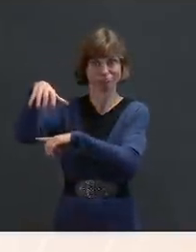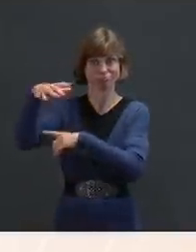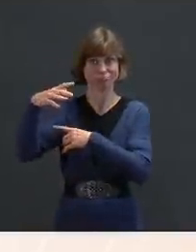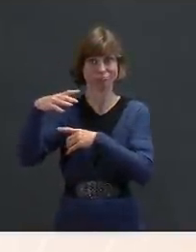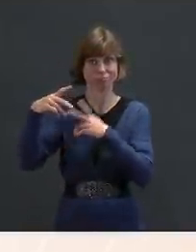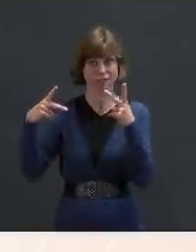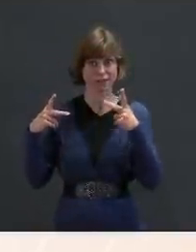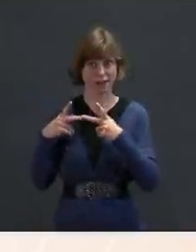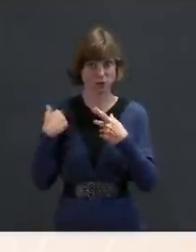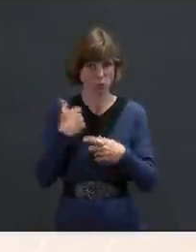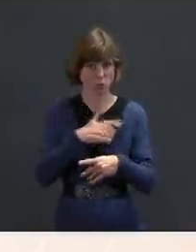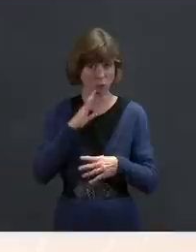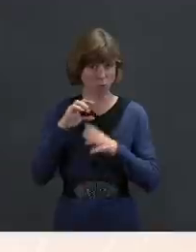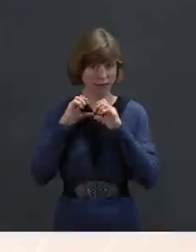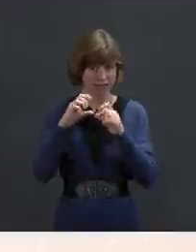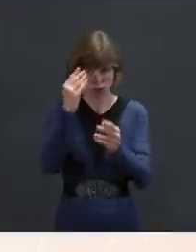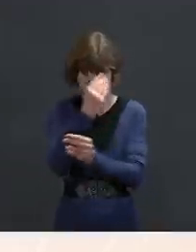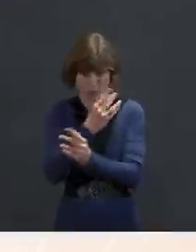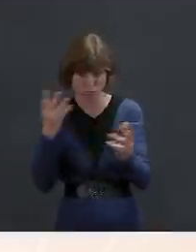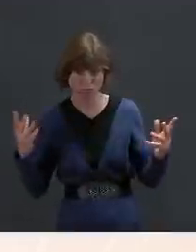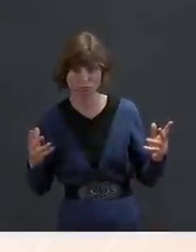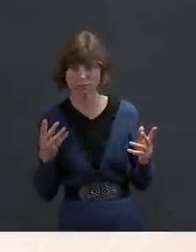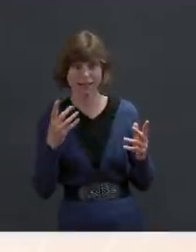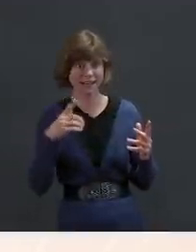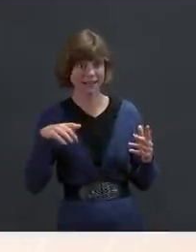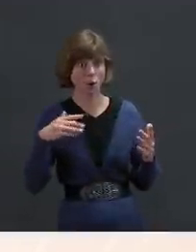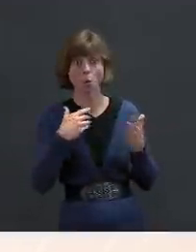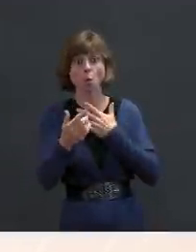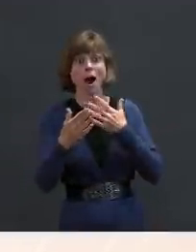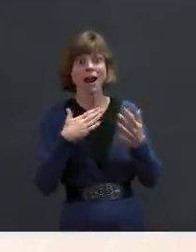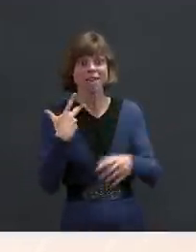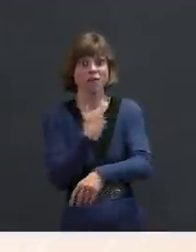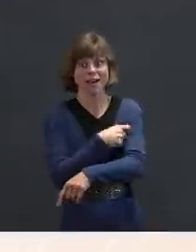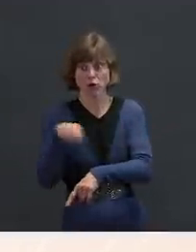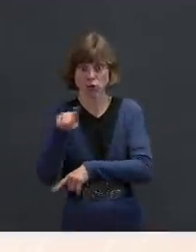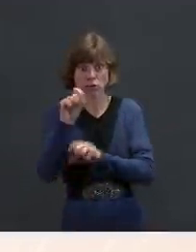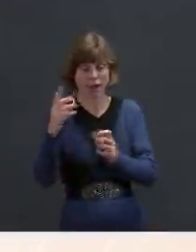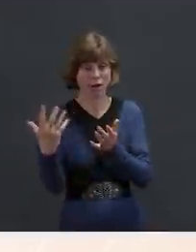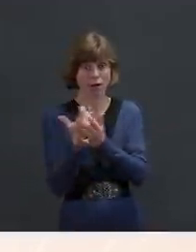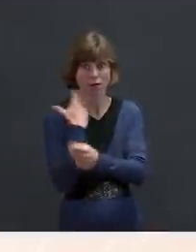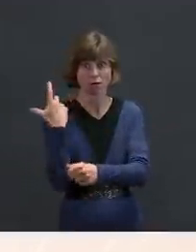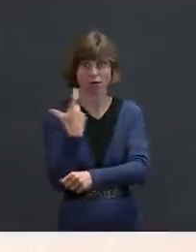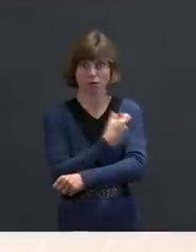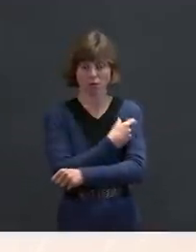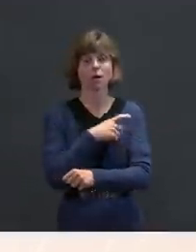you know, any vaccine you have access to, you should take that vaccine. And we are not -- there's no --